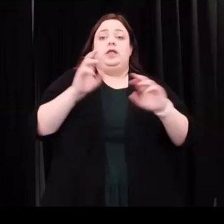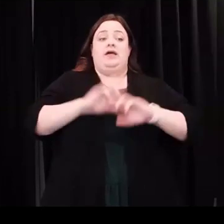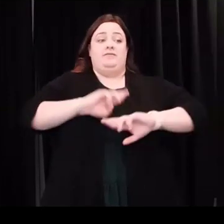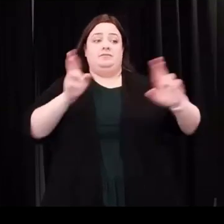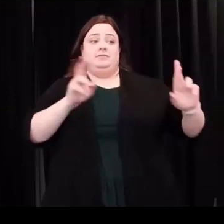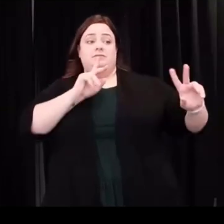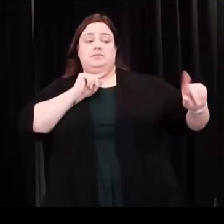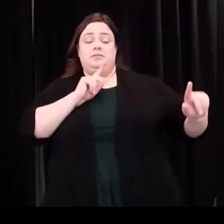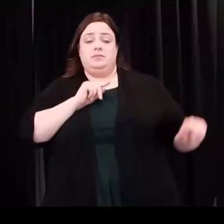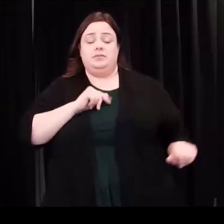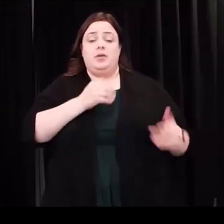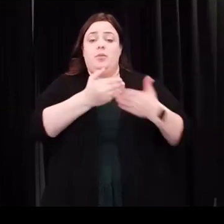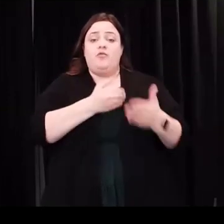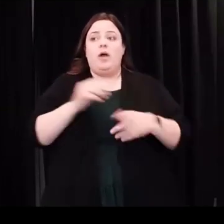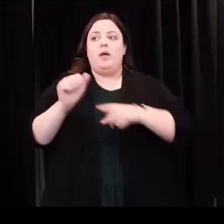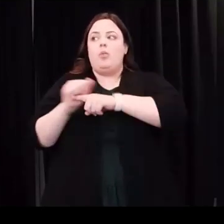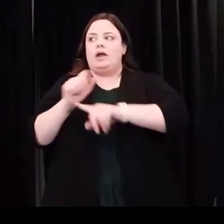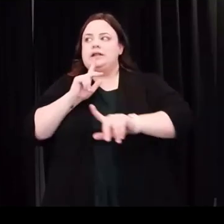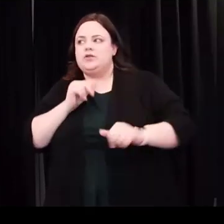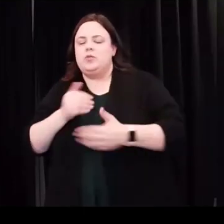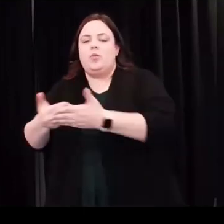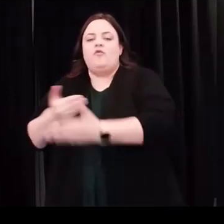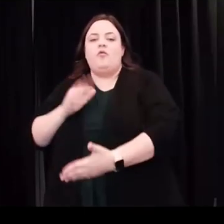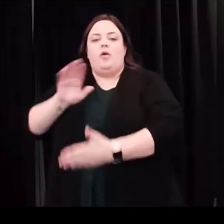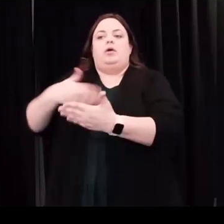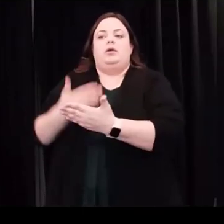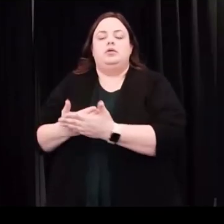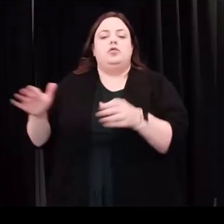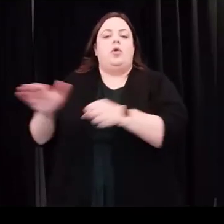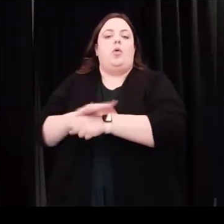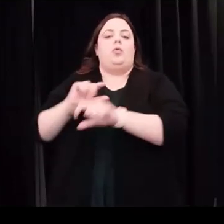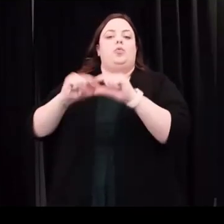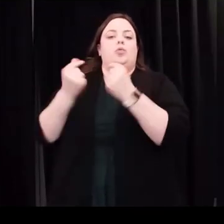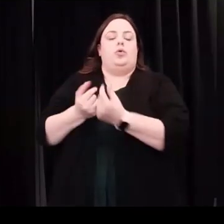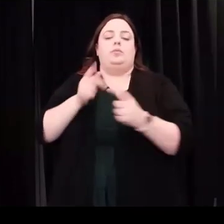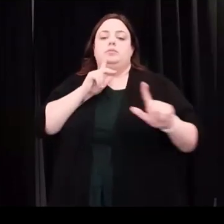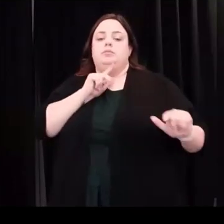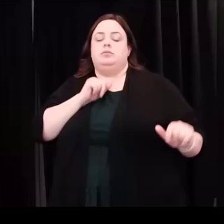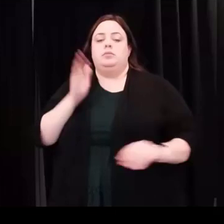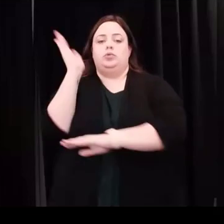and practice those answers before coming to the whole group and having to present.